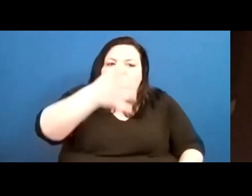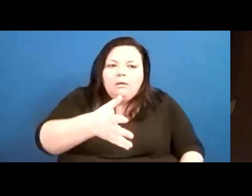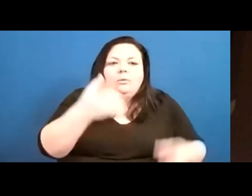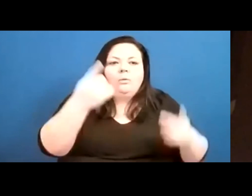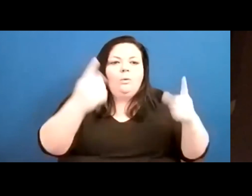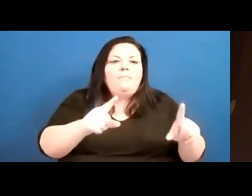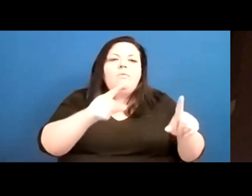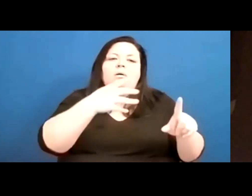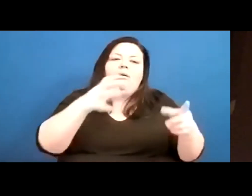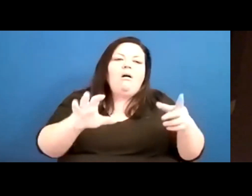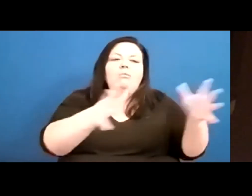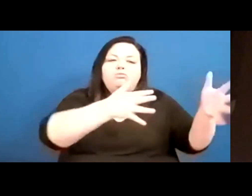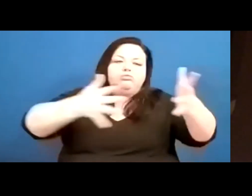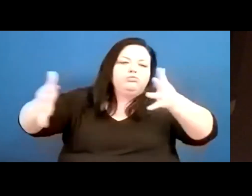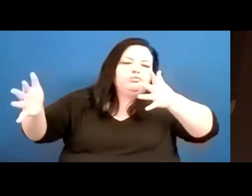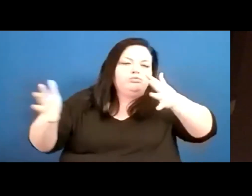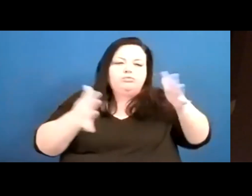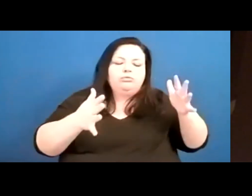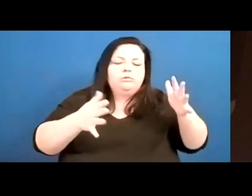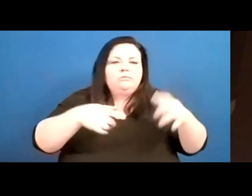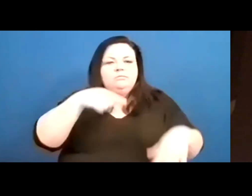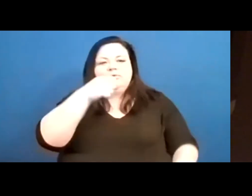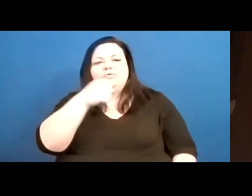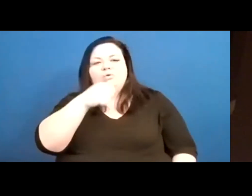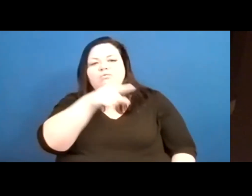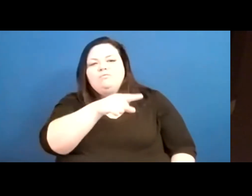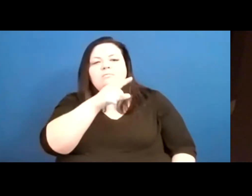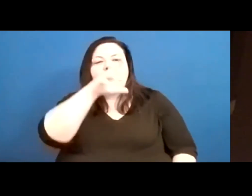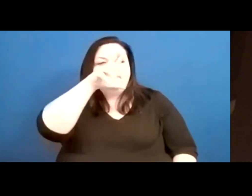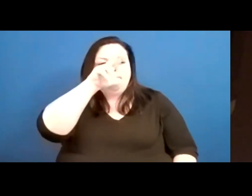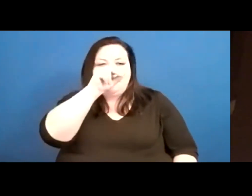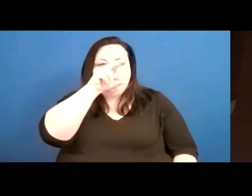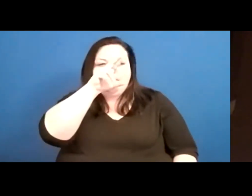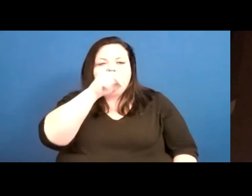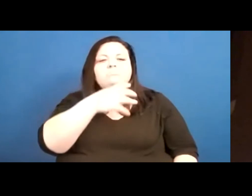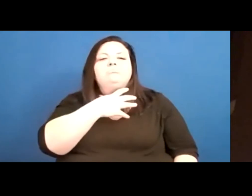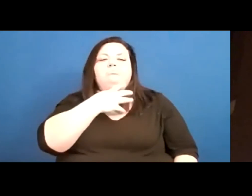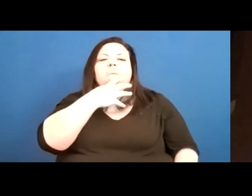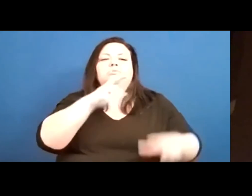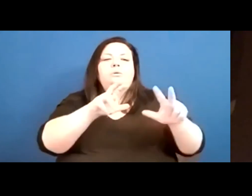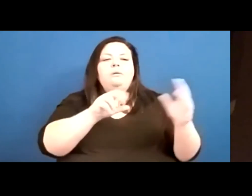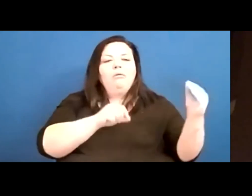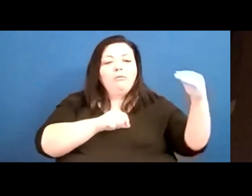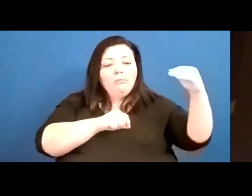my feathers,/ she, all beak and awkward/ neck, leaned over me,/ craning to meet my eyes./